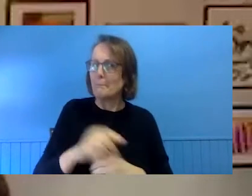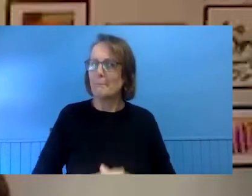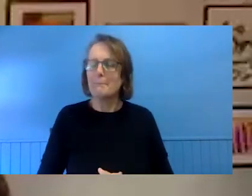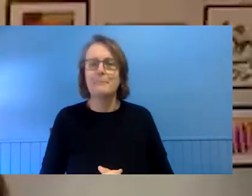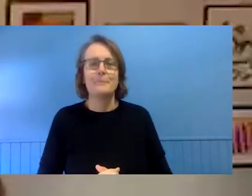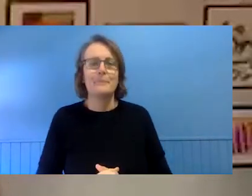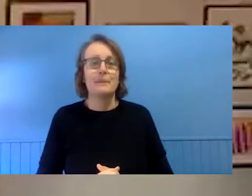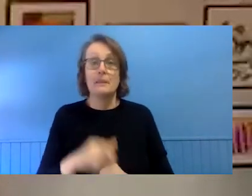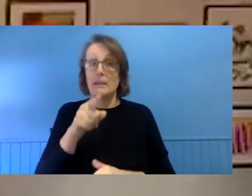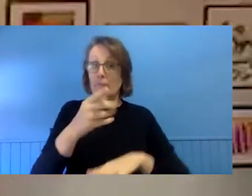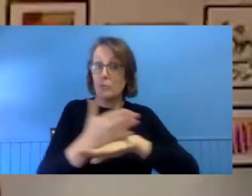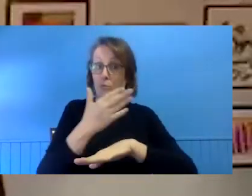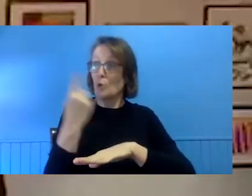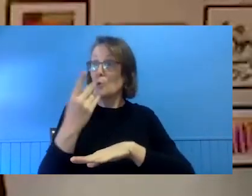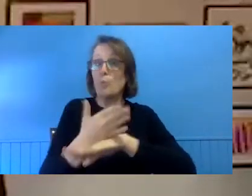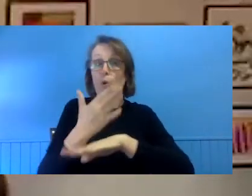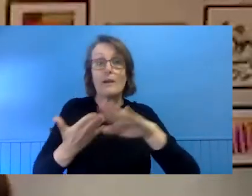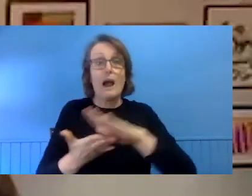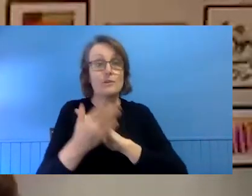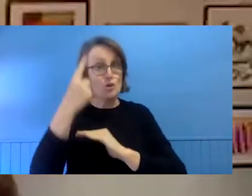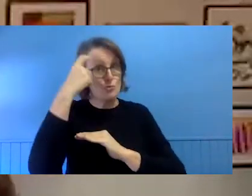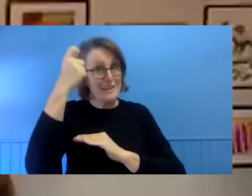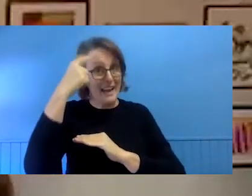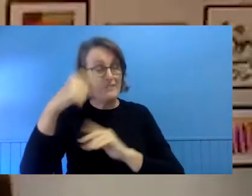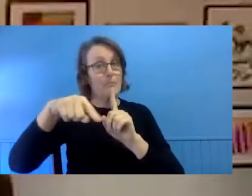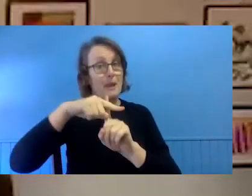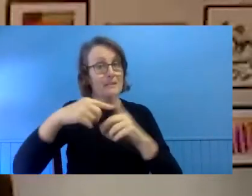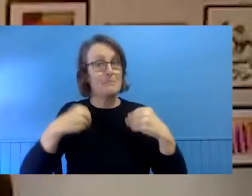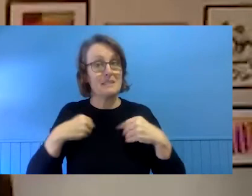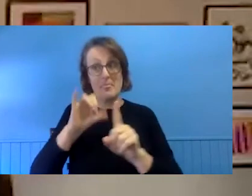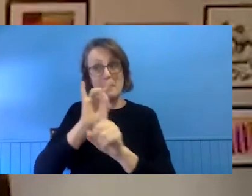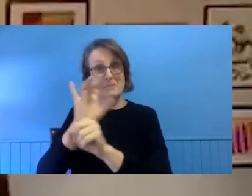works at Creative Plus Business is a practitioner themselves, so they